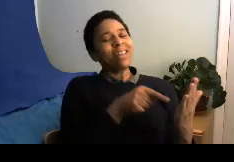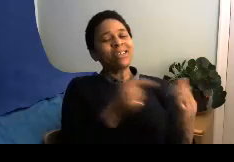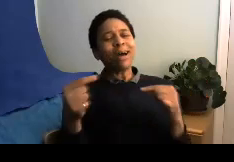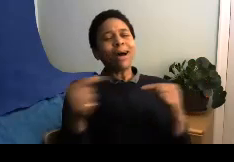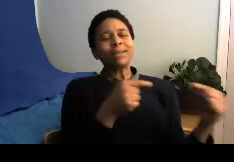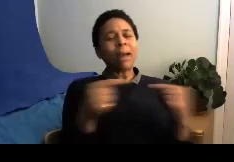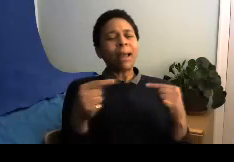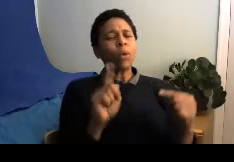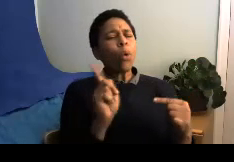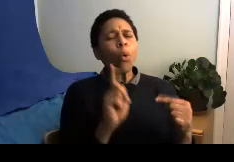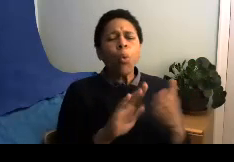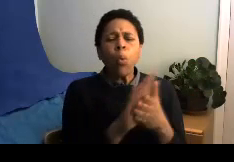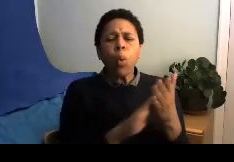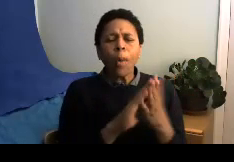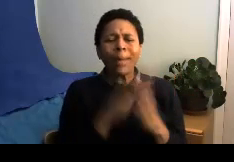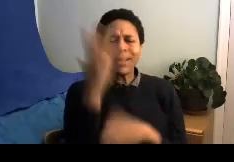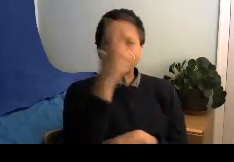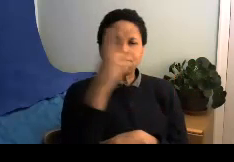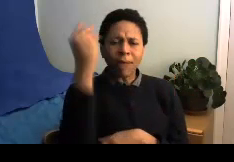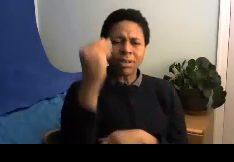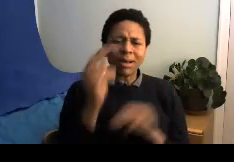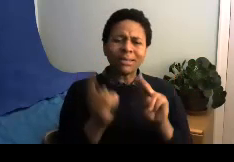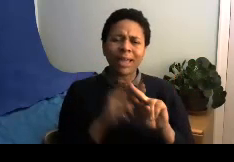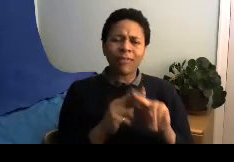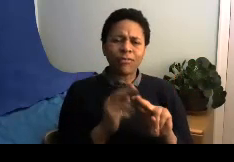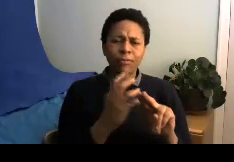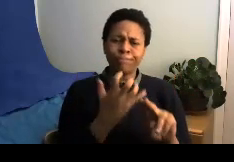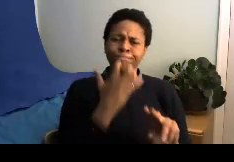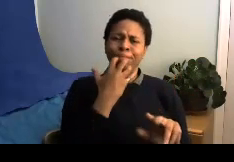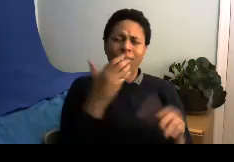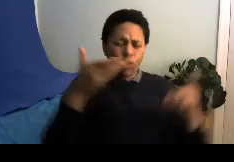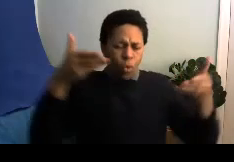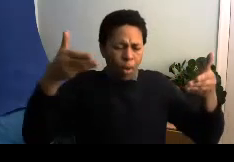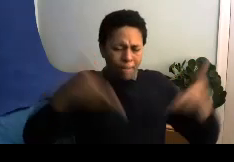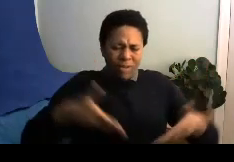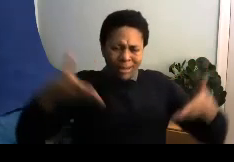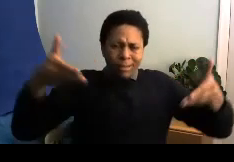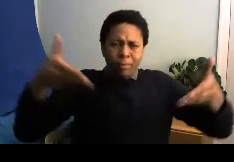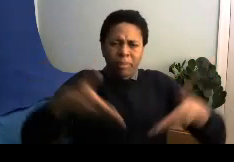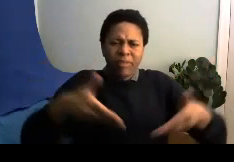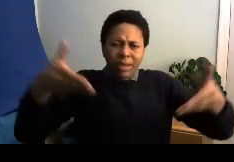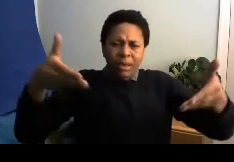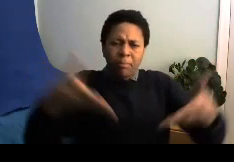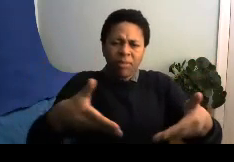Paradise if we're having to bury all these 6 billion bodies. Paul: I mean it's a good job they're giving us everlasting